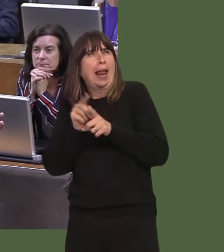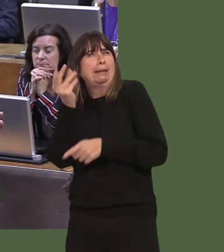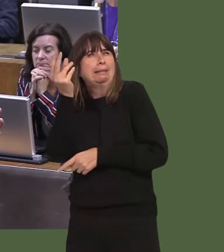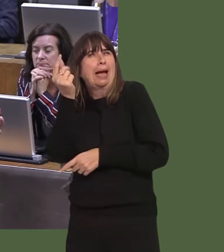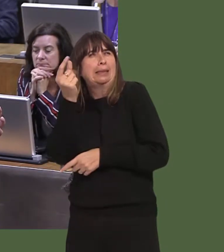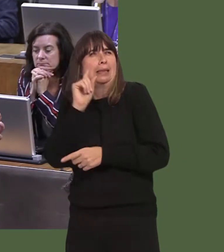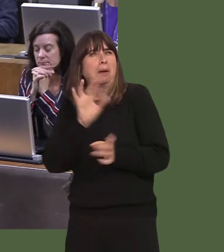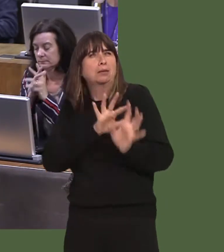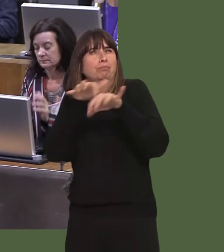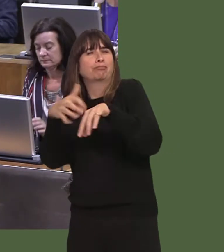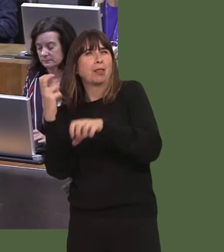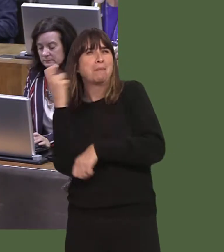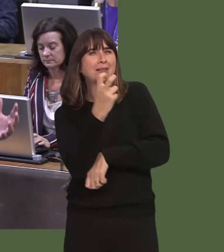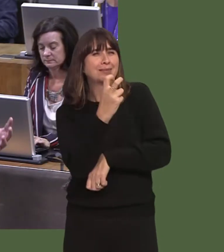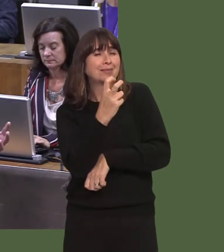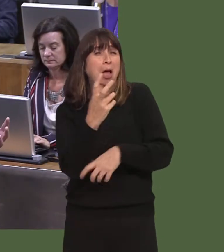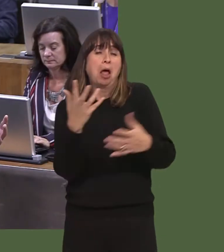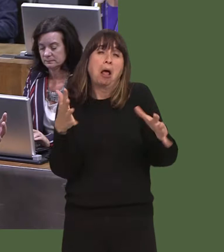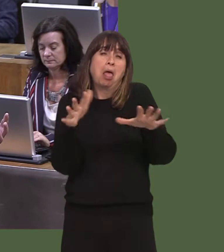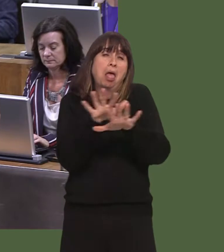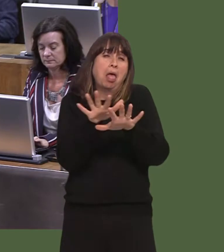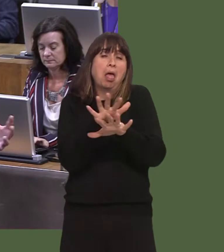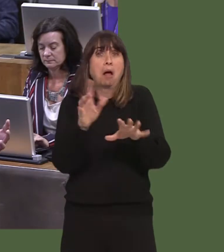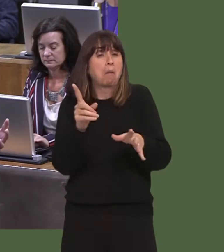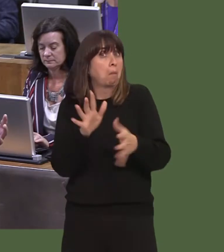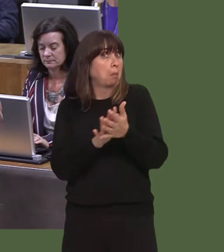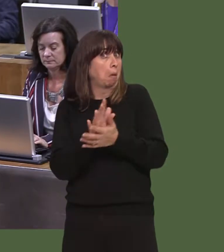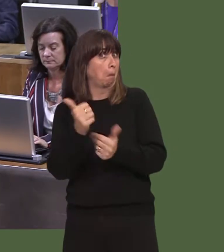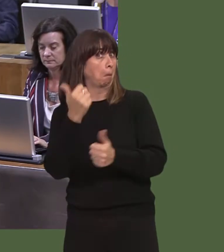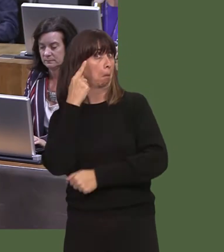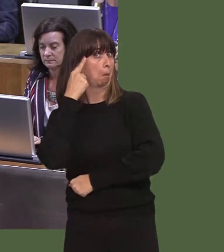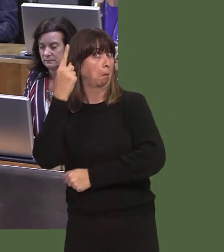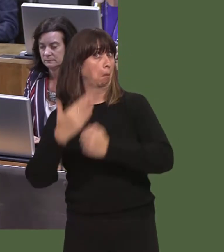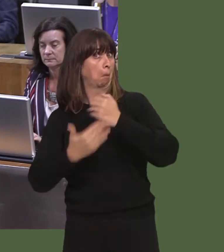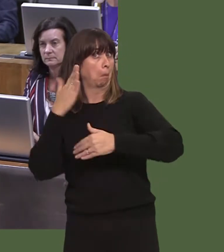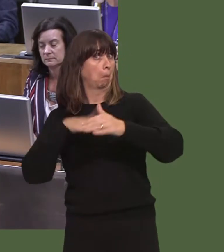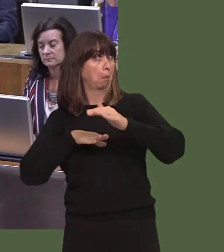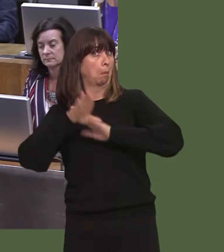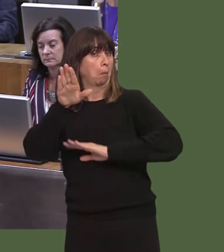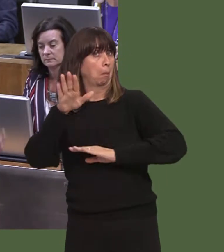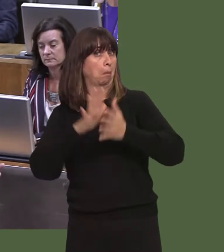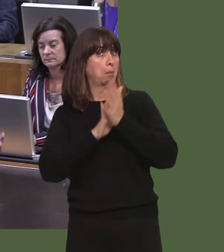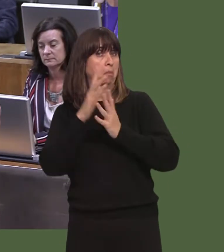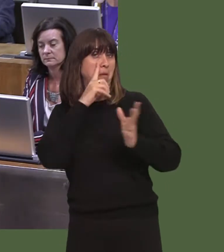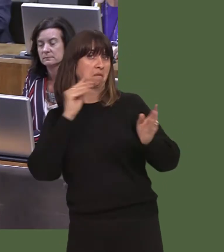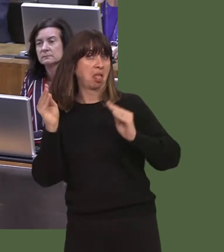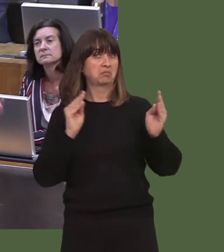in some parts of Wales. That's not necessarily a bad thing, as it creates that kind of flexibility, and I think